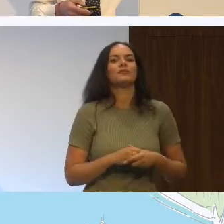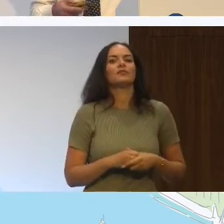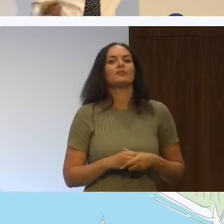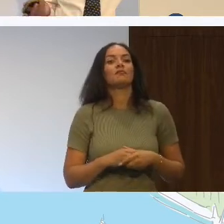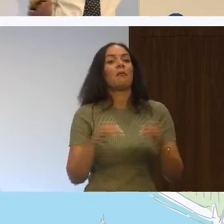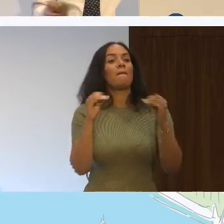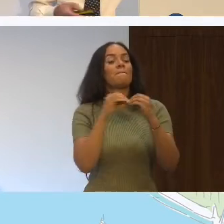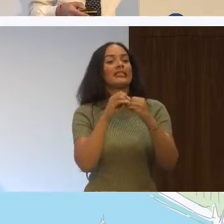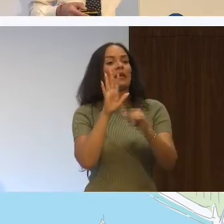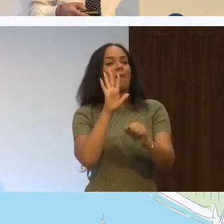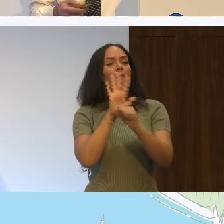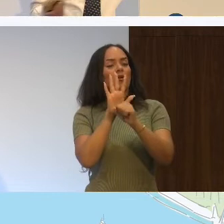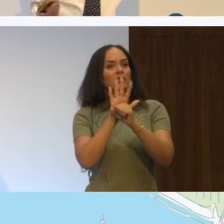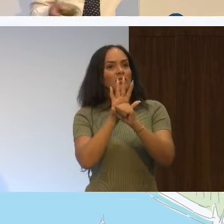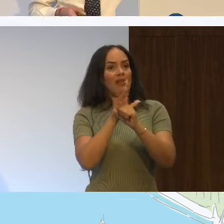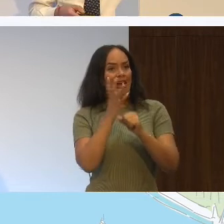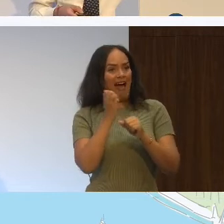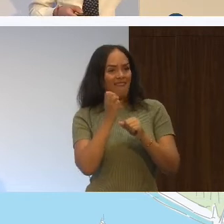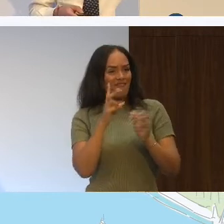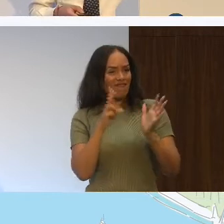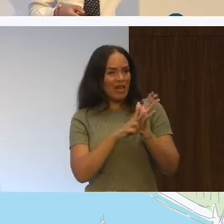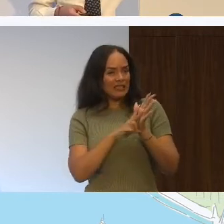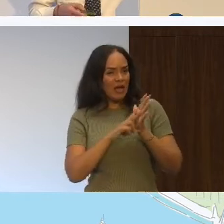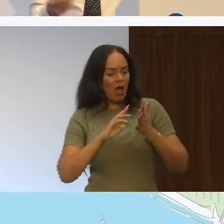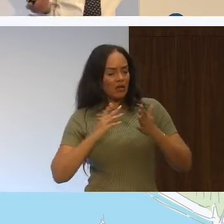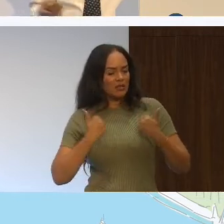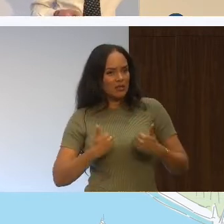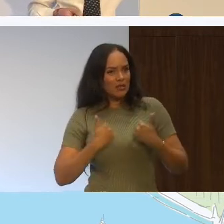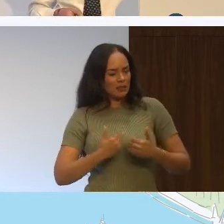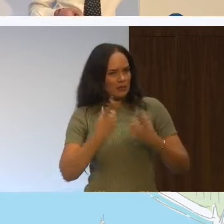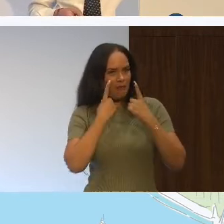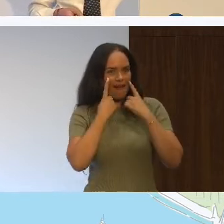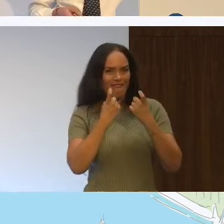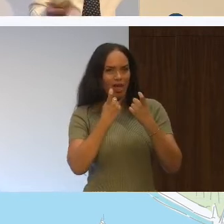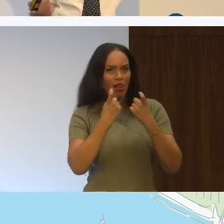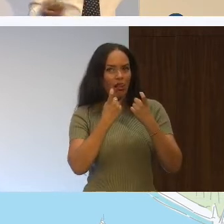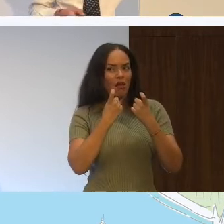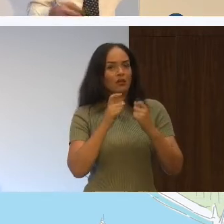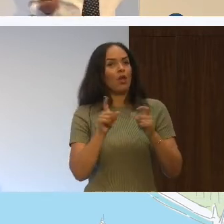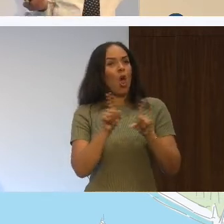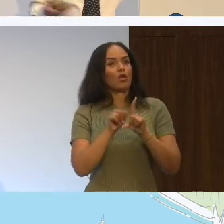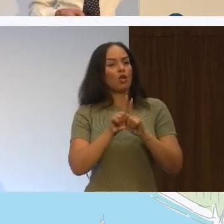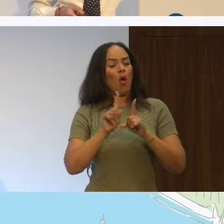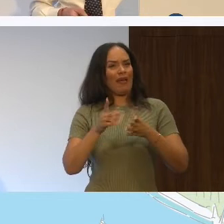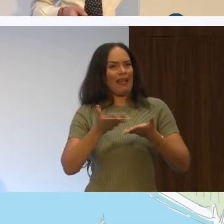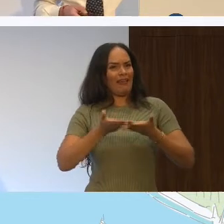poor peripheral vascular disease candesartan can cause a dry cough and obviously with COVID that was a you couldn't, you know, GP's wouldn't